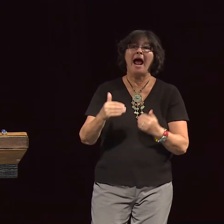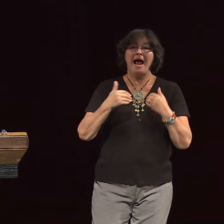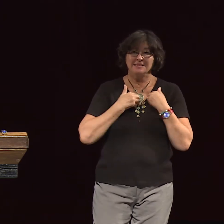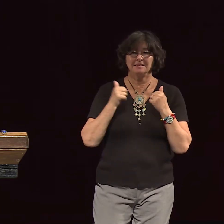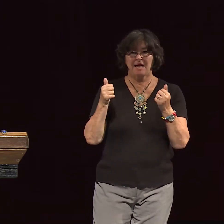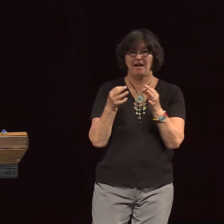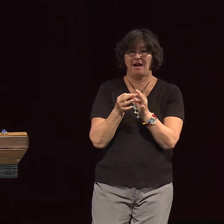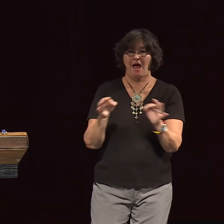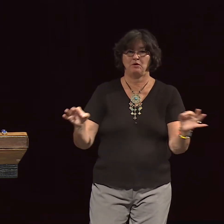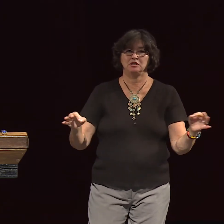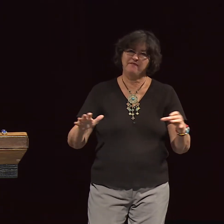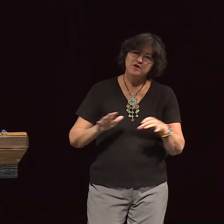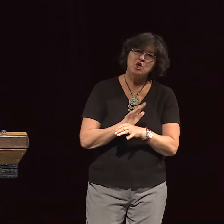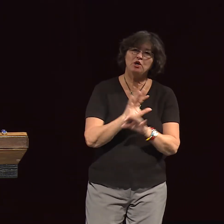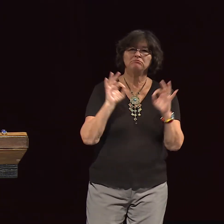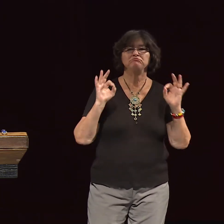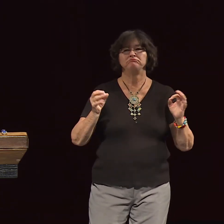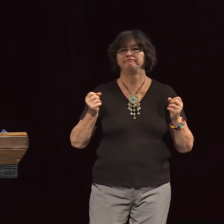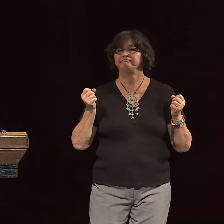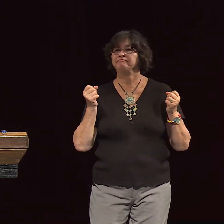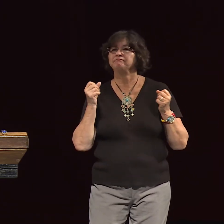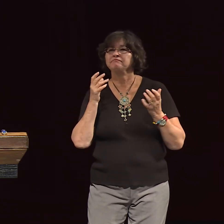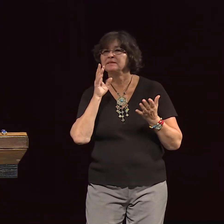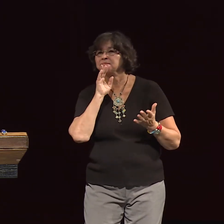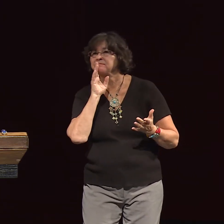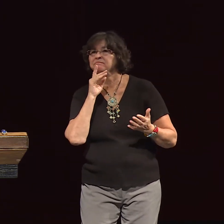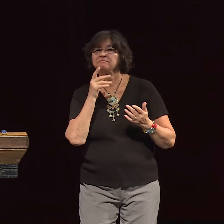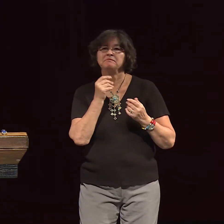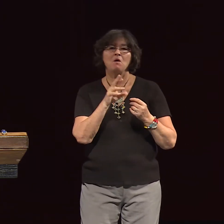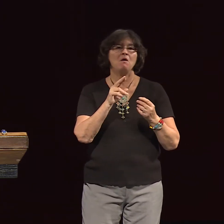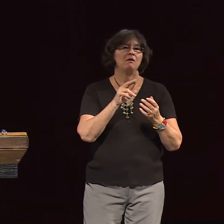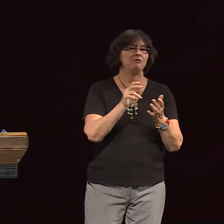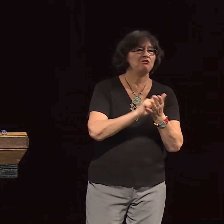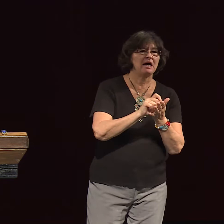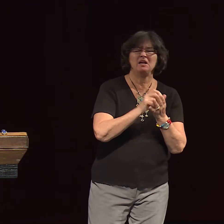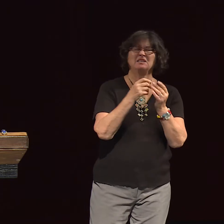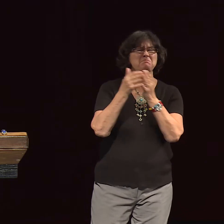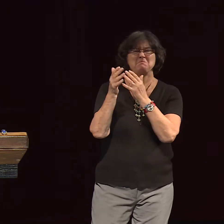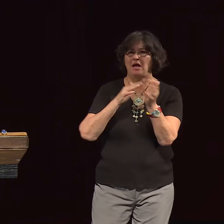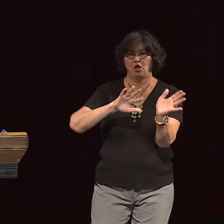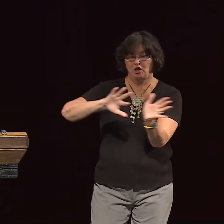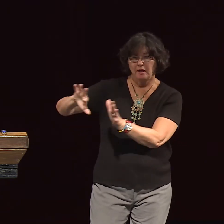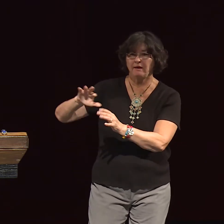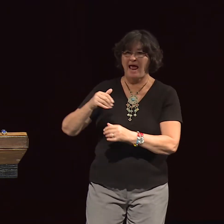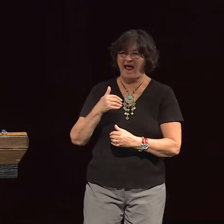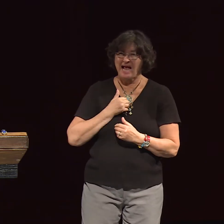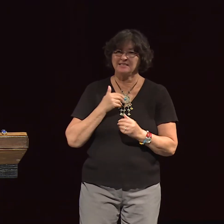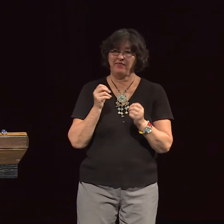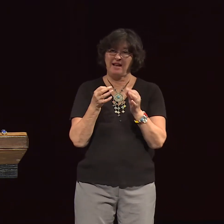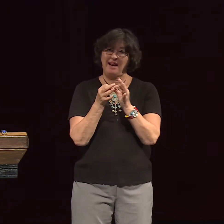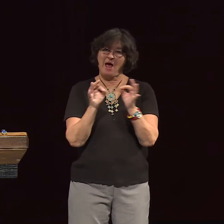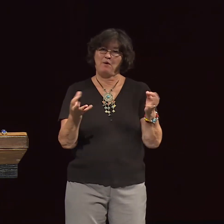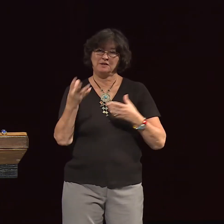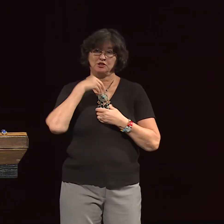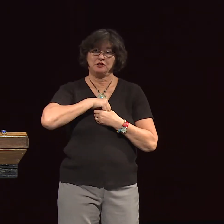I want to make sure that everyone understands that. Really, it's about language.